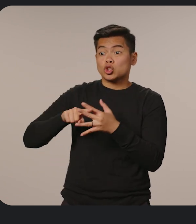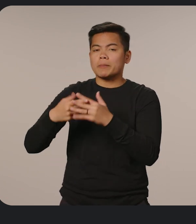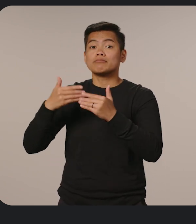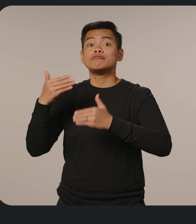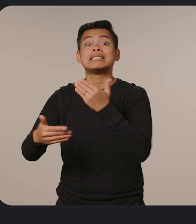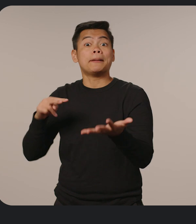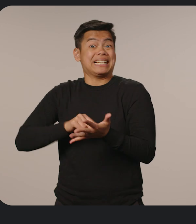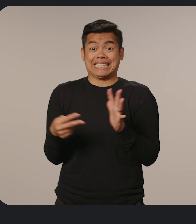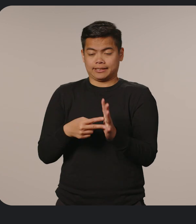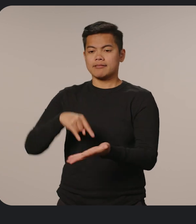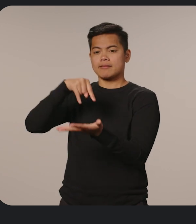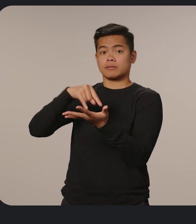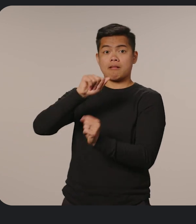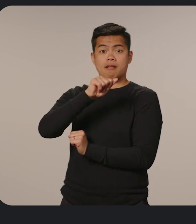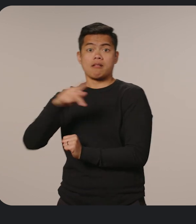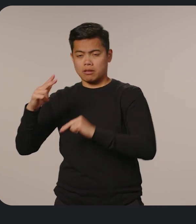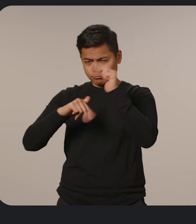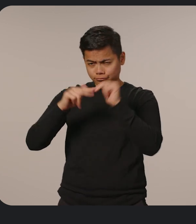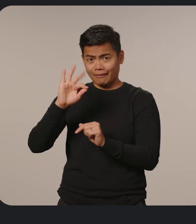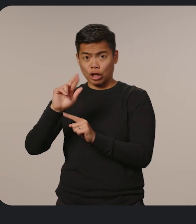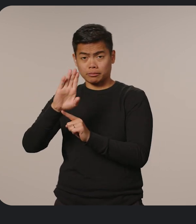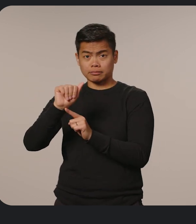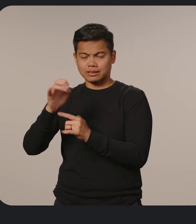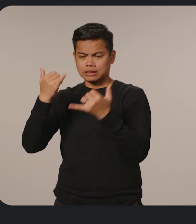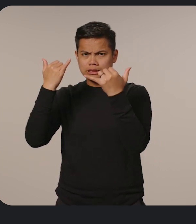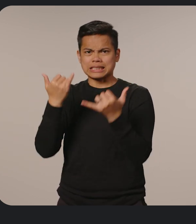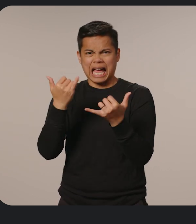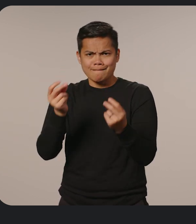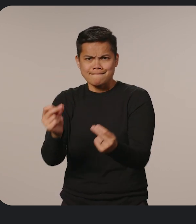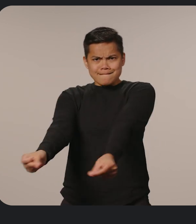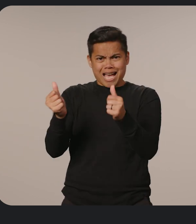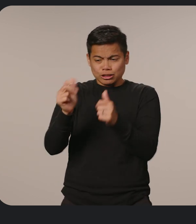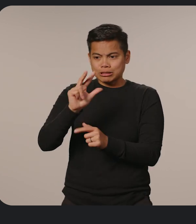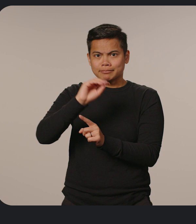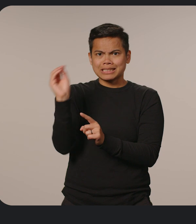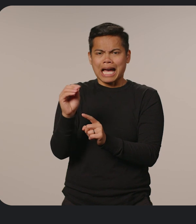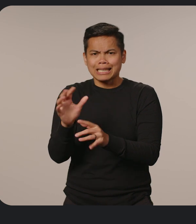and that means that Android apps built with Firebase will now start up